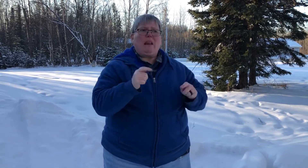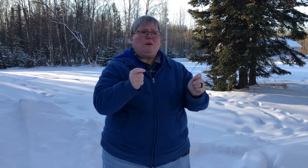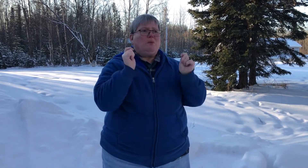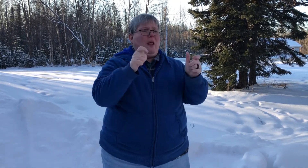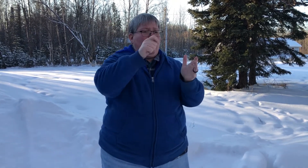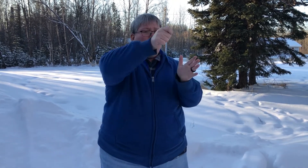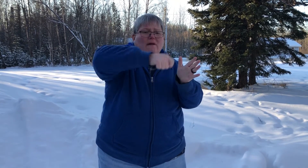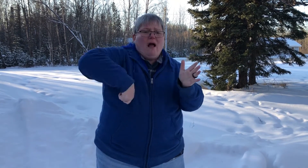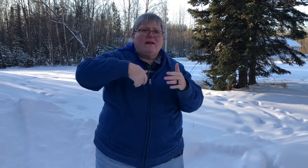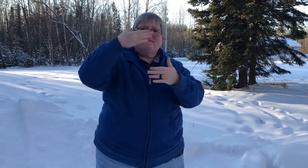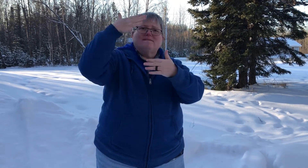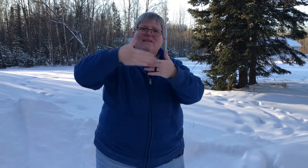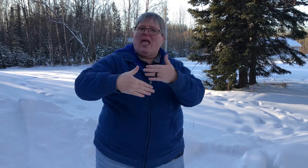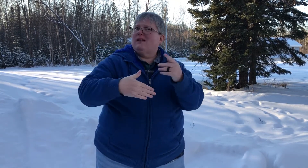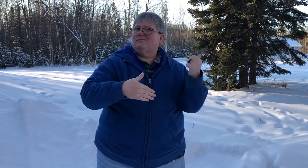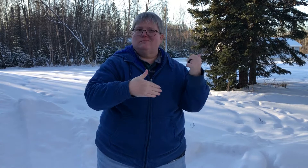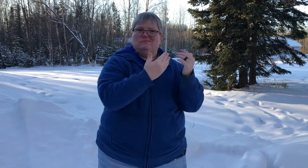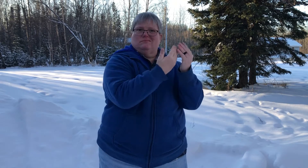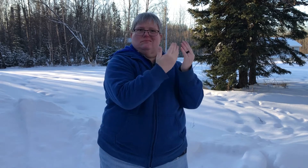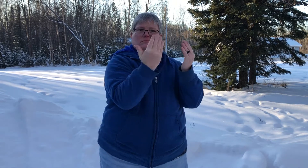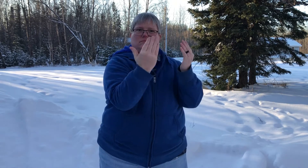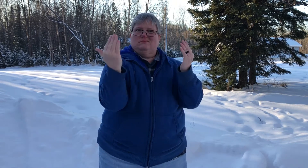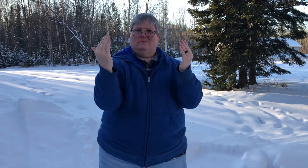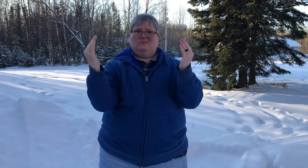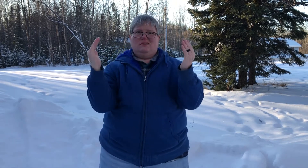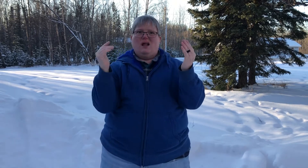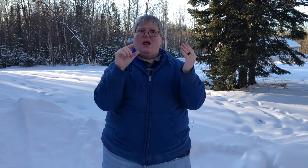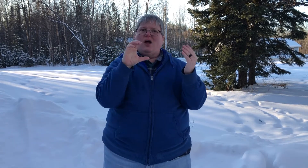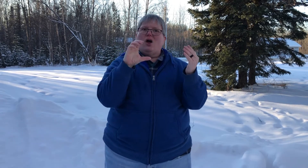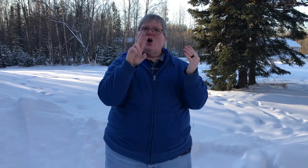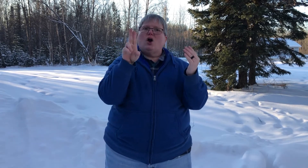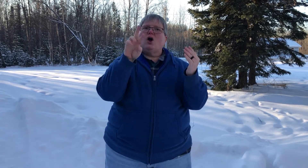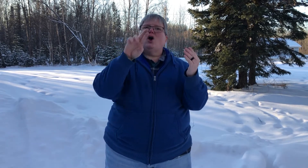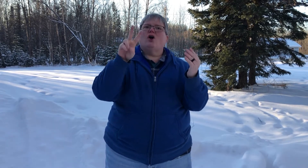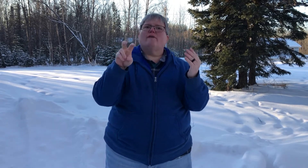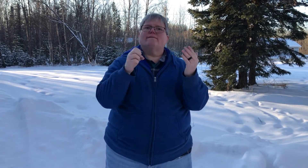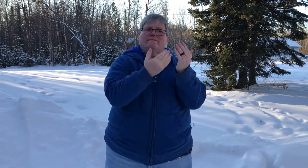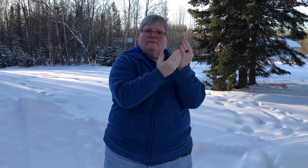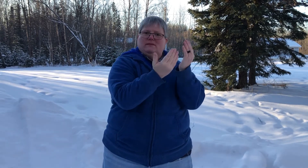They're like if it was flat we could cut it right now and put in a new one. But this has a curve in it